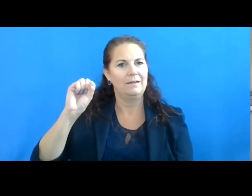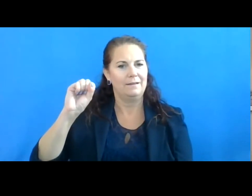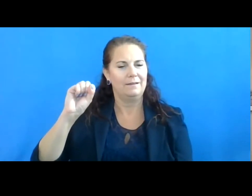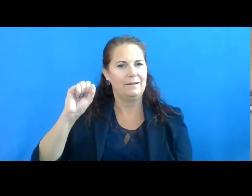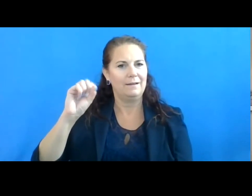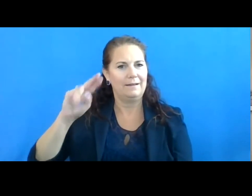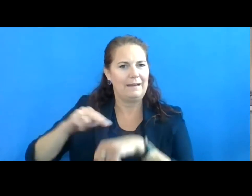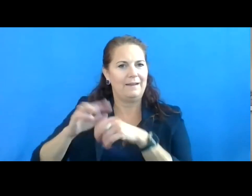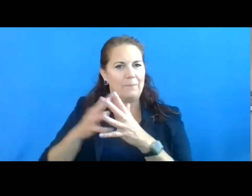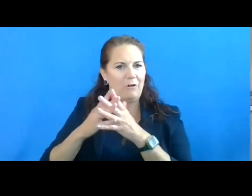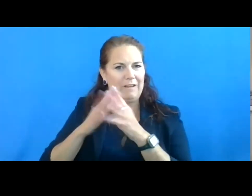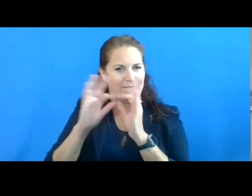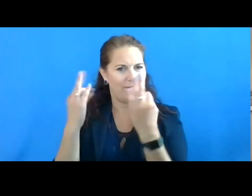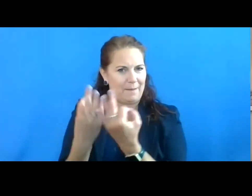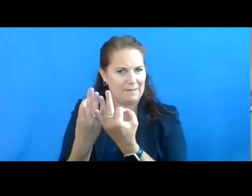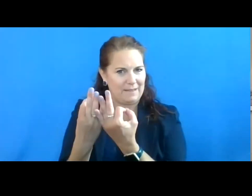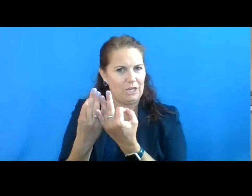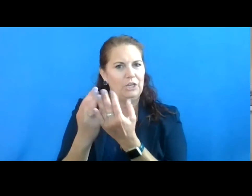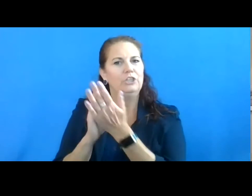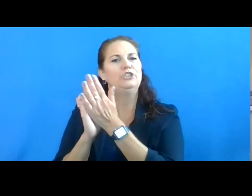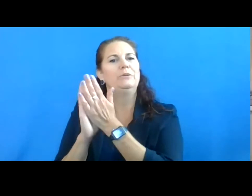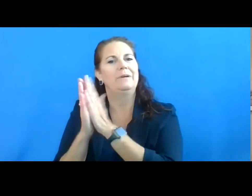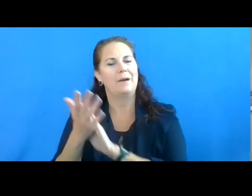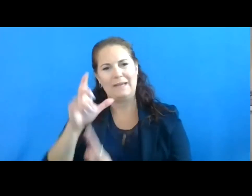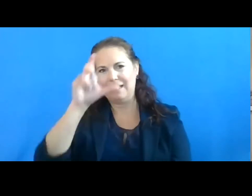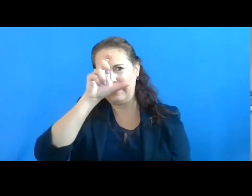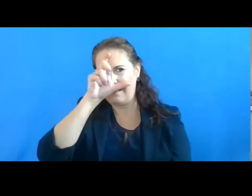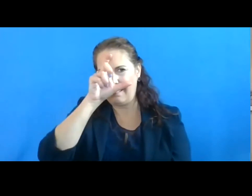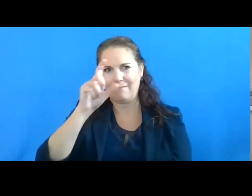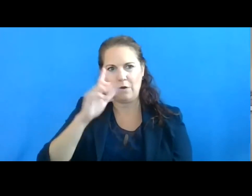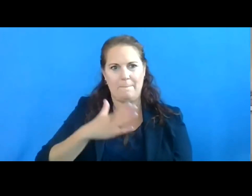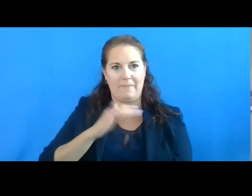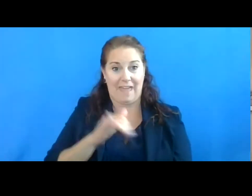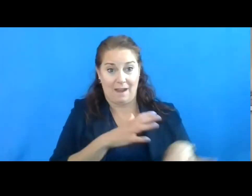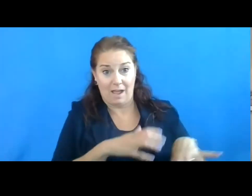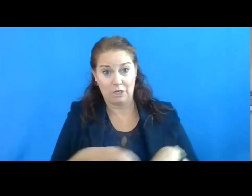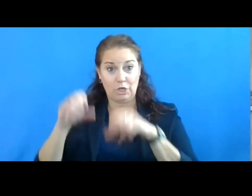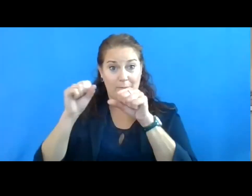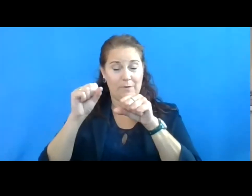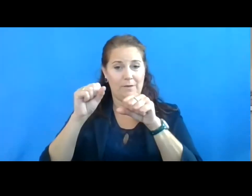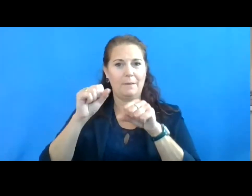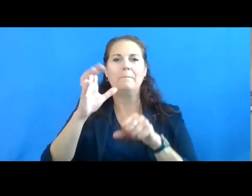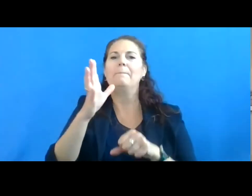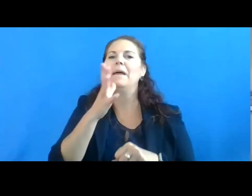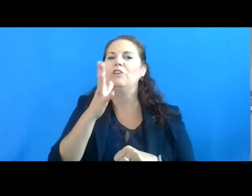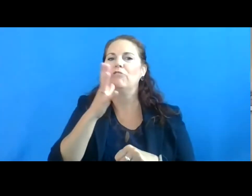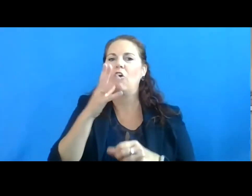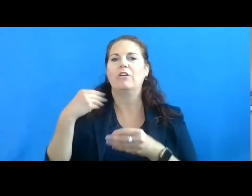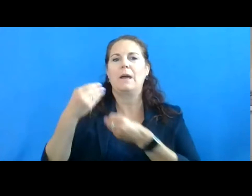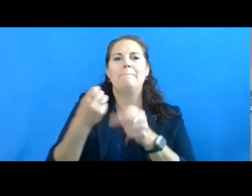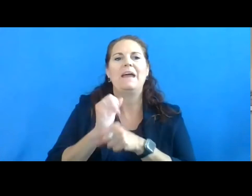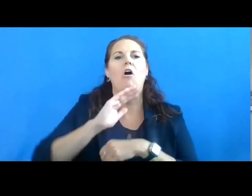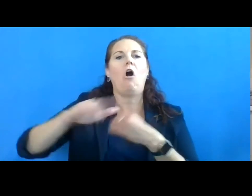So, she became an eagle from that adoption, which being matriarchal, made all of us eagles.